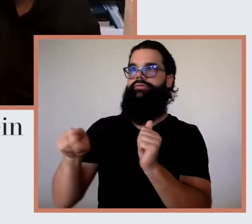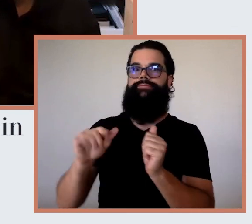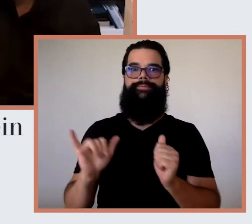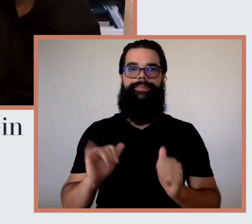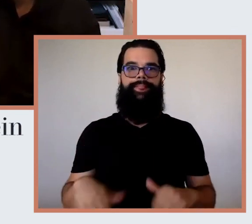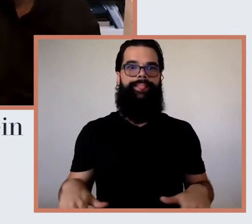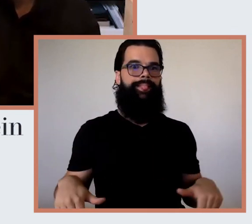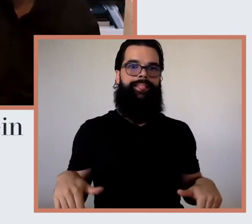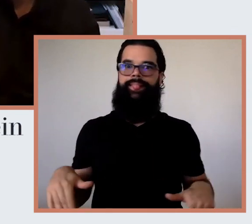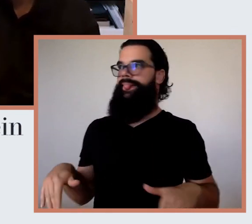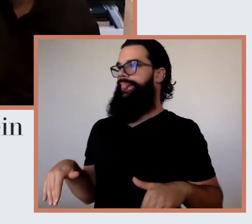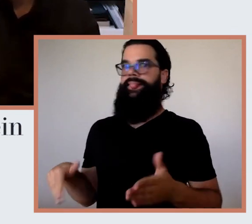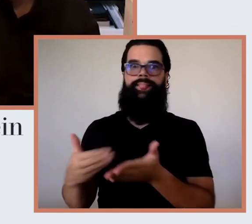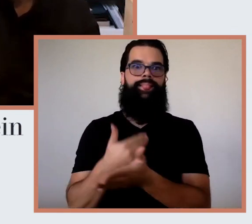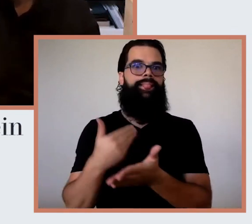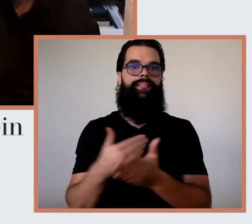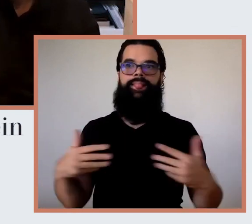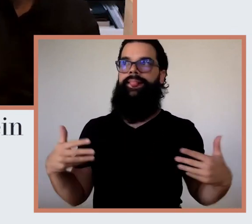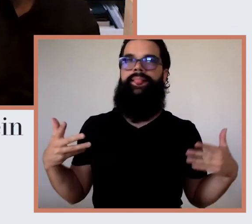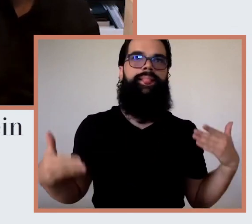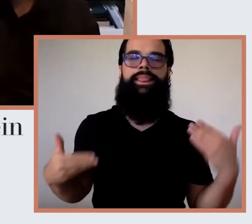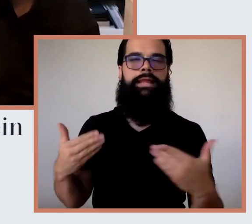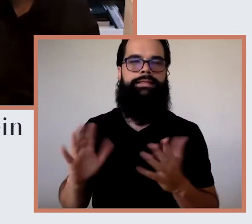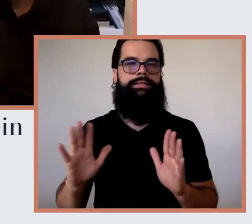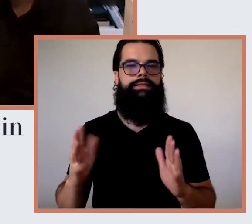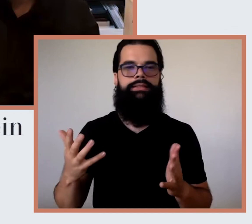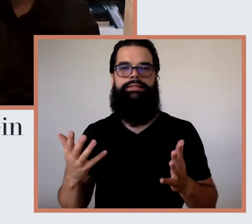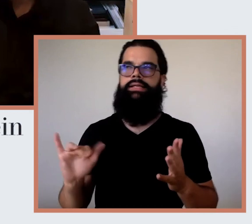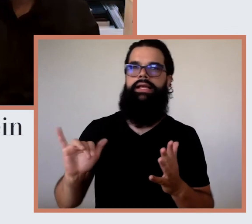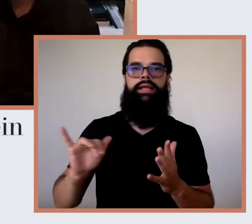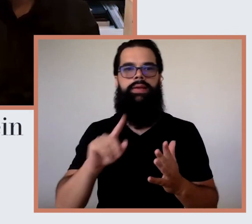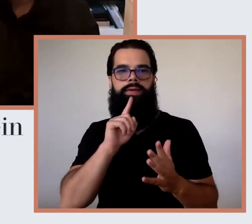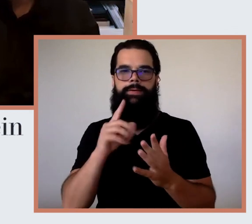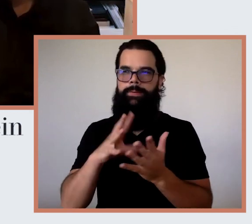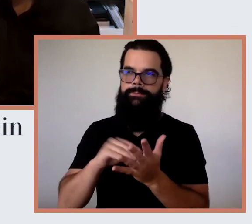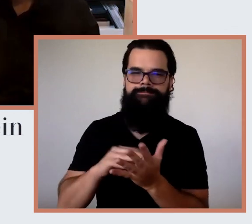who were brand spanking new, because you want to be pushed. You want to get into that work in that class and go,